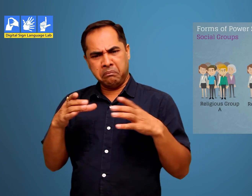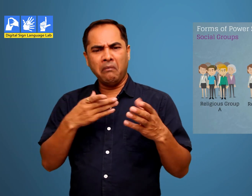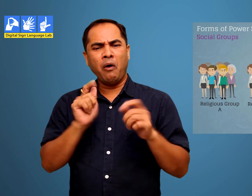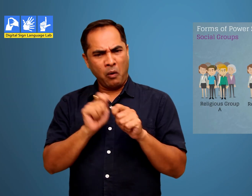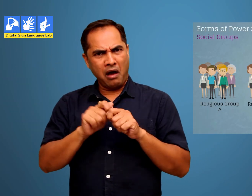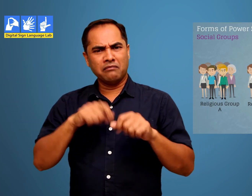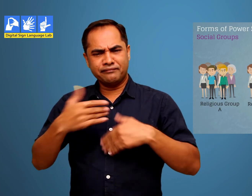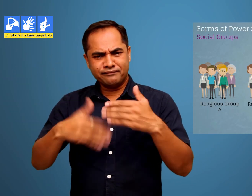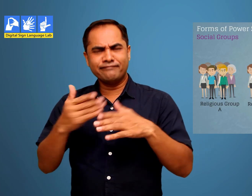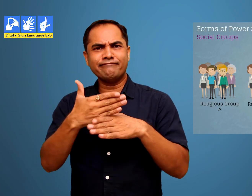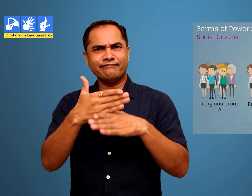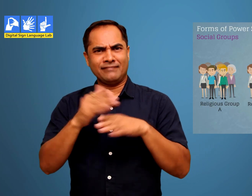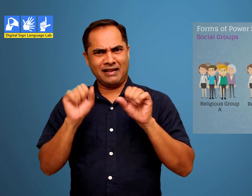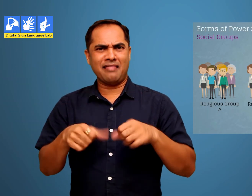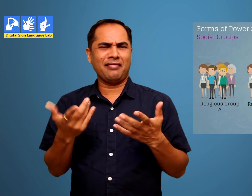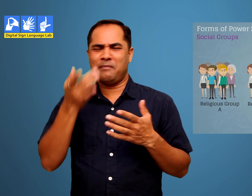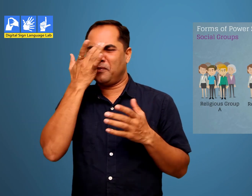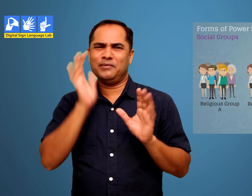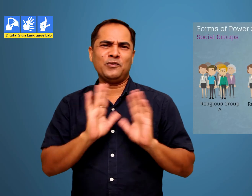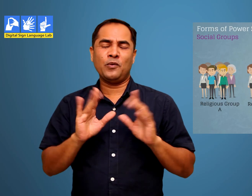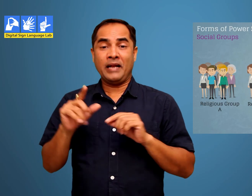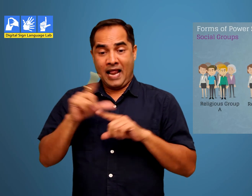share power and work together.